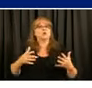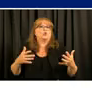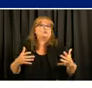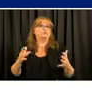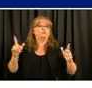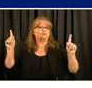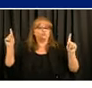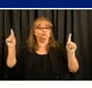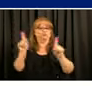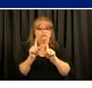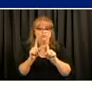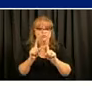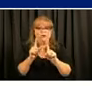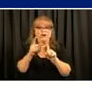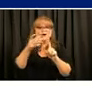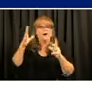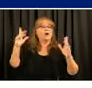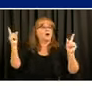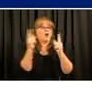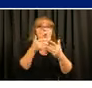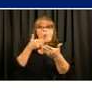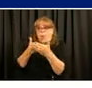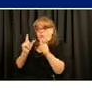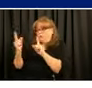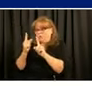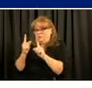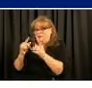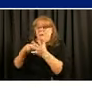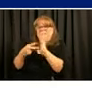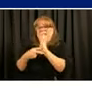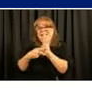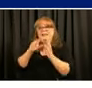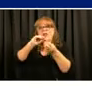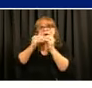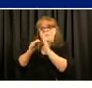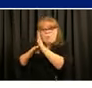um several weeks ago we were really much more in the 75 80 range so we know that social